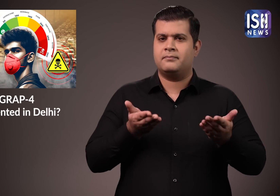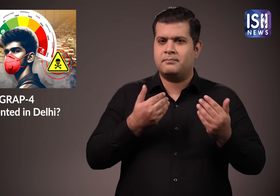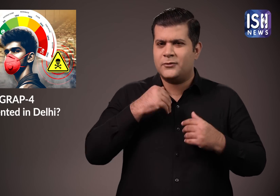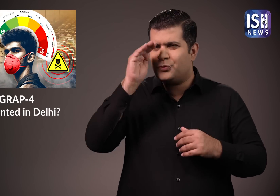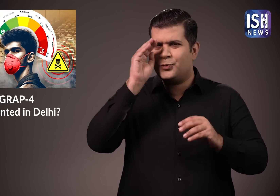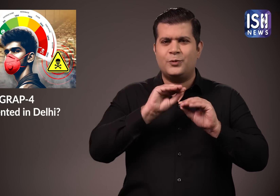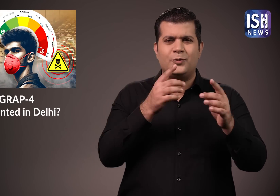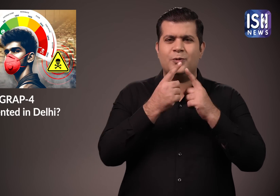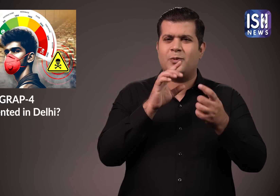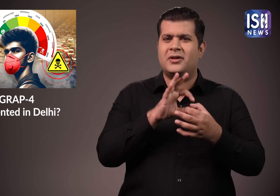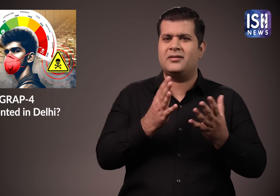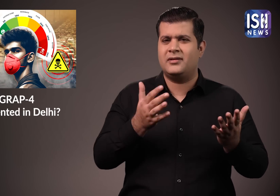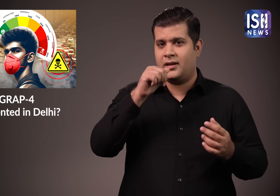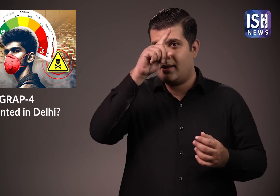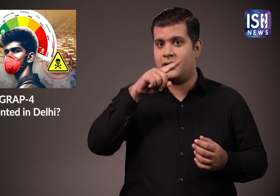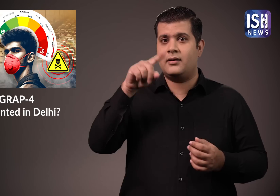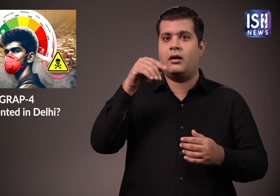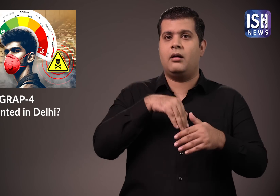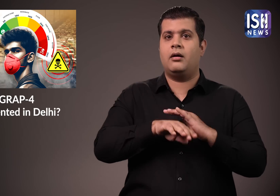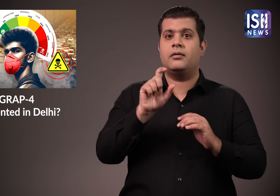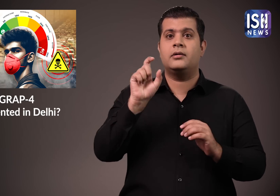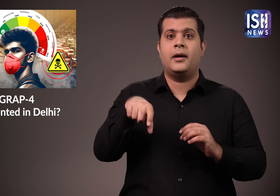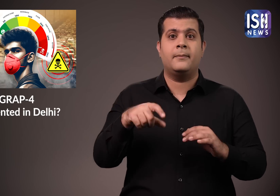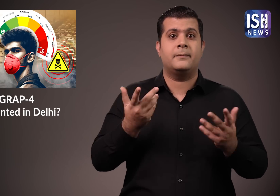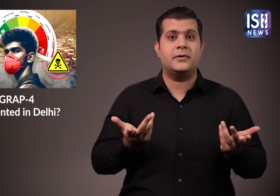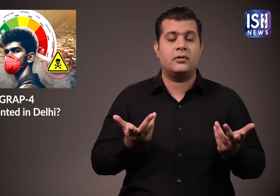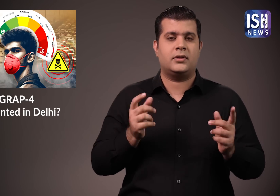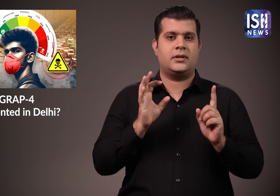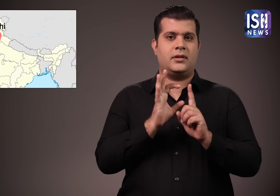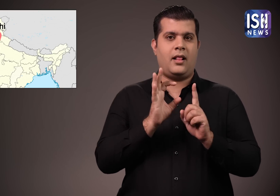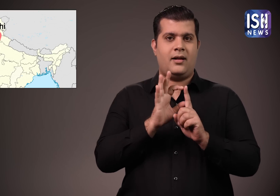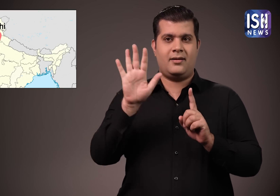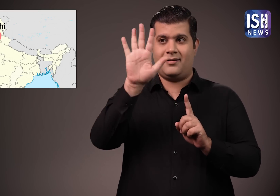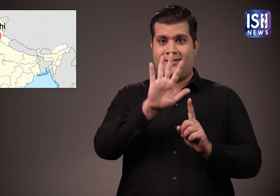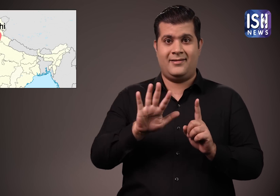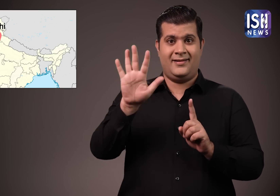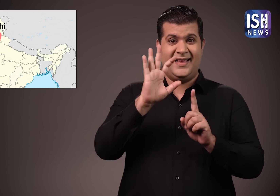Today I am going to talk about India's capital city Delhi